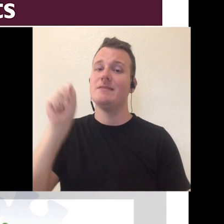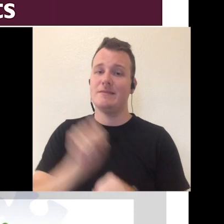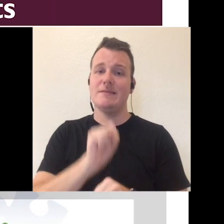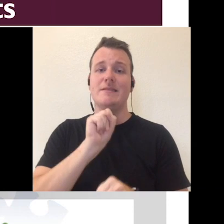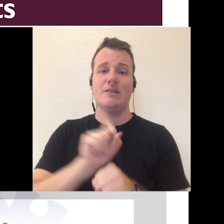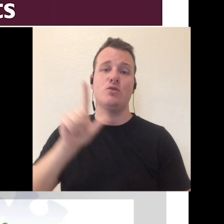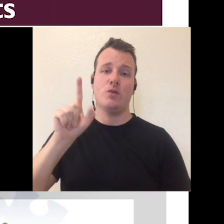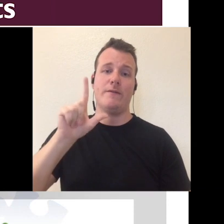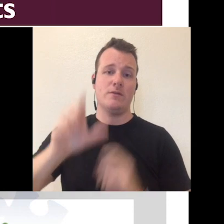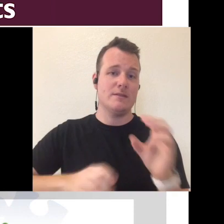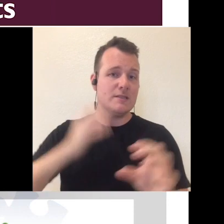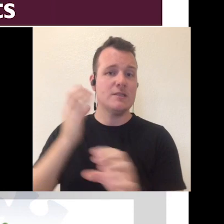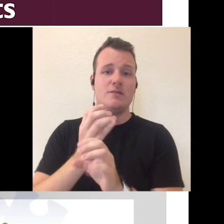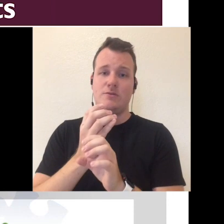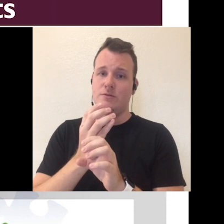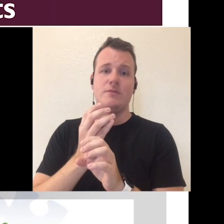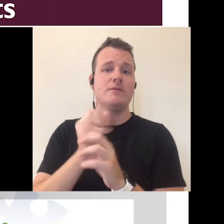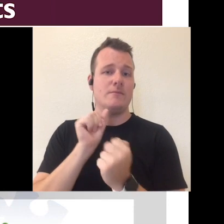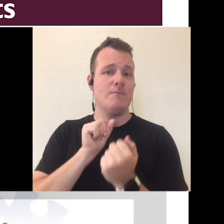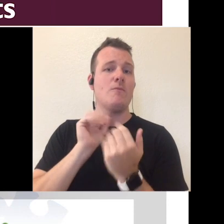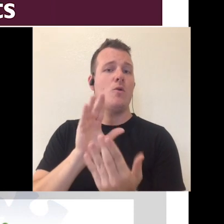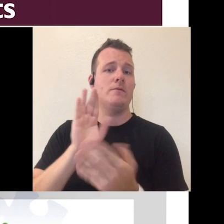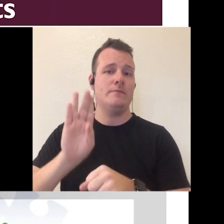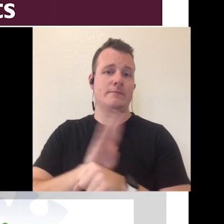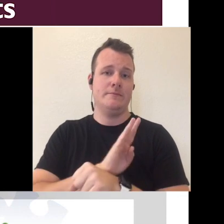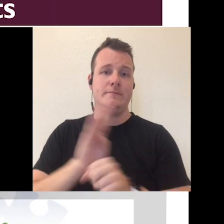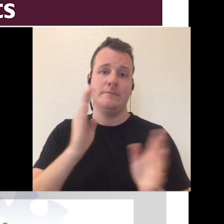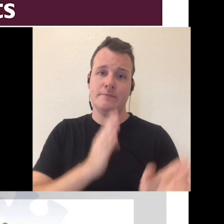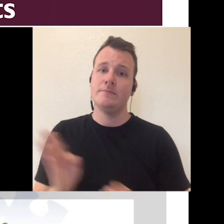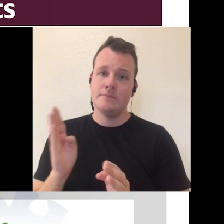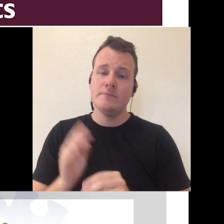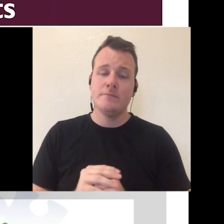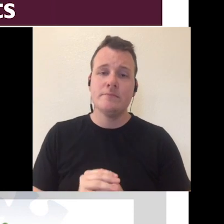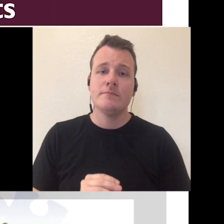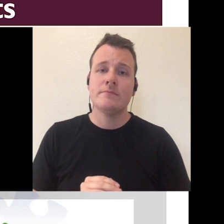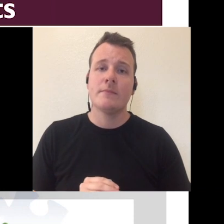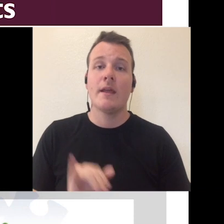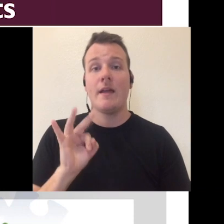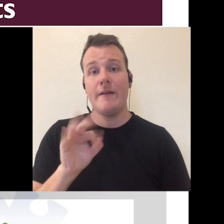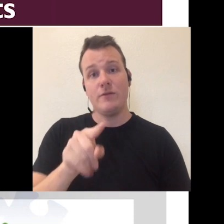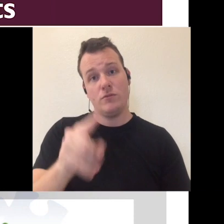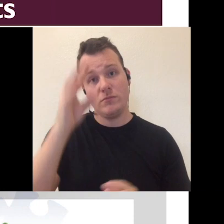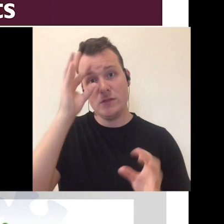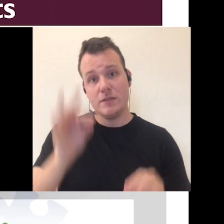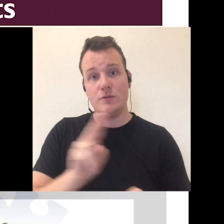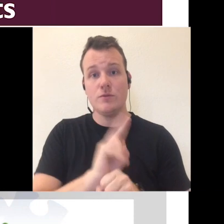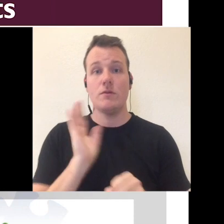it is indeed the 21st century method of doing business planning, and it's choose